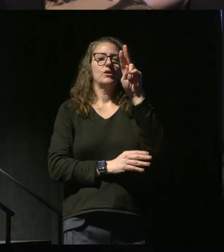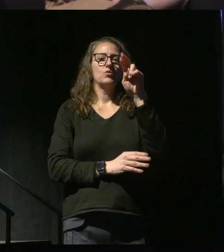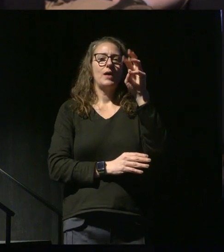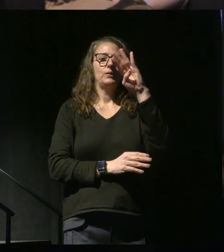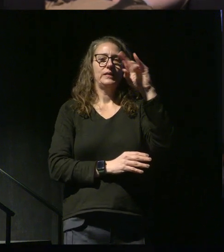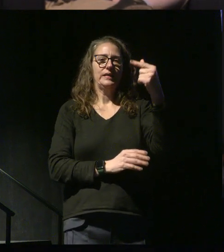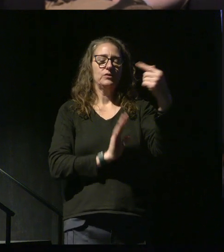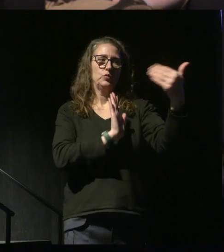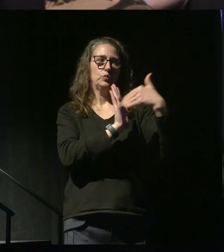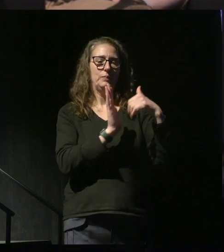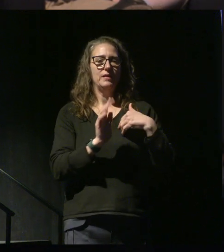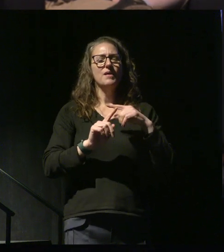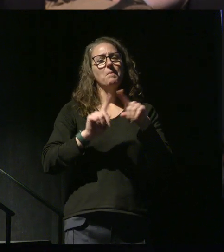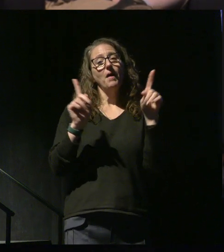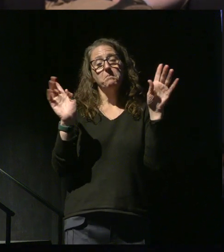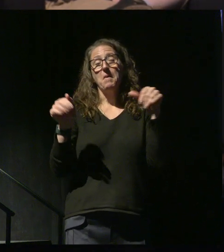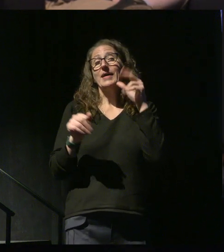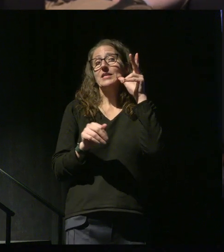anything from legal, so hopefully it'll be, okay.